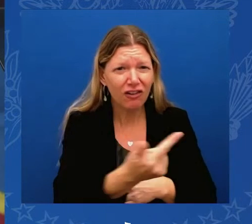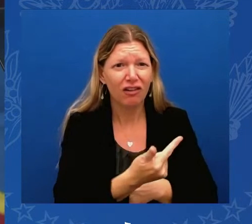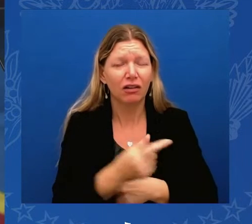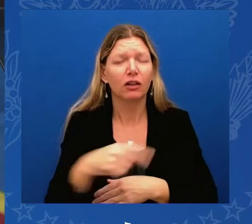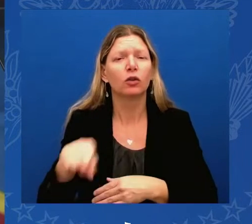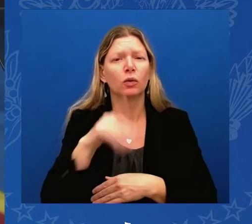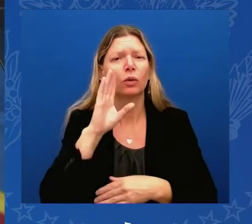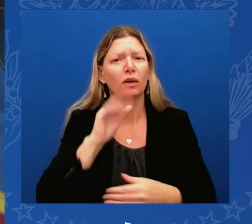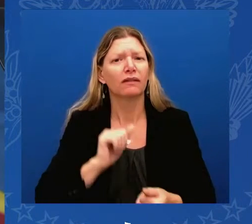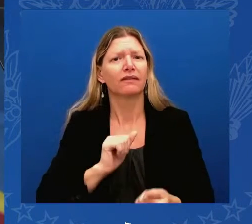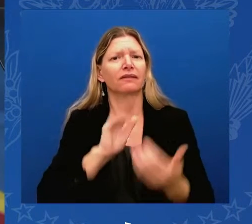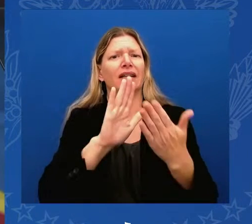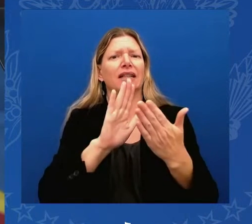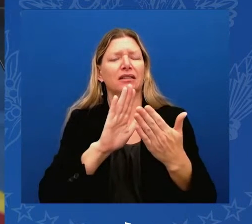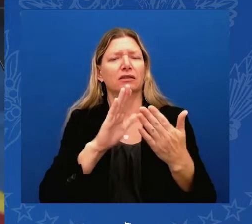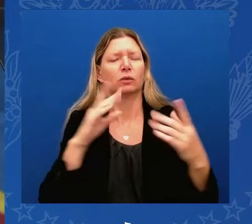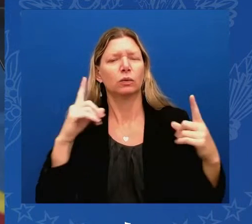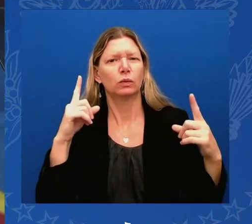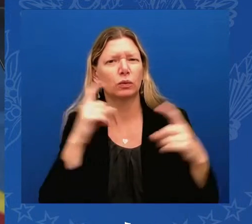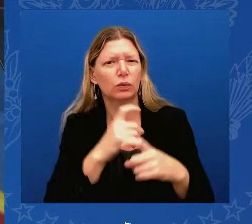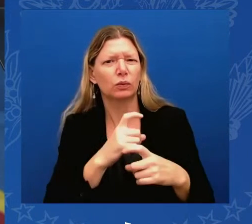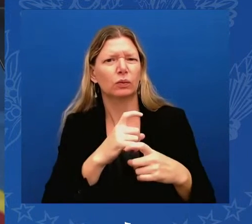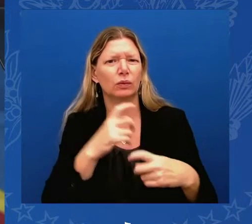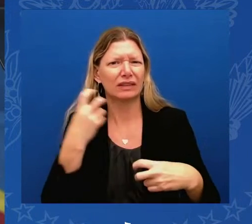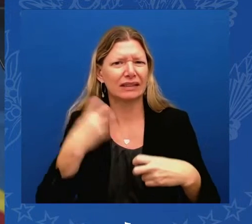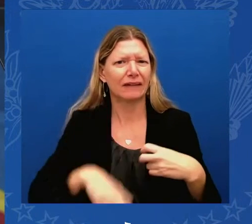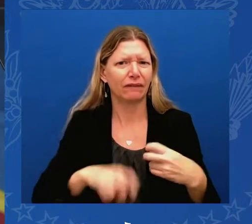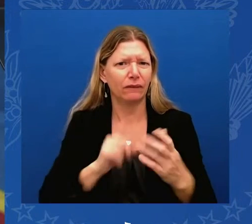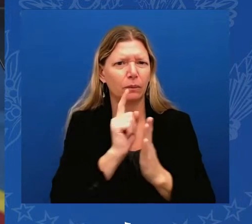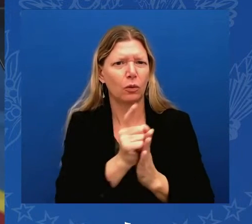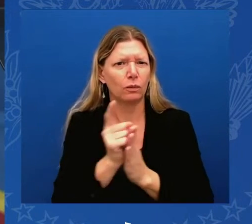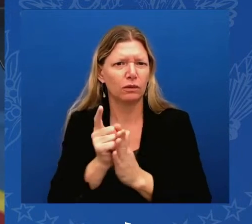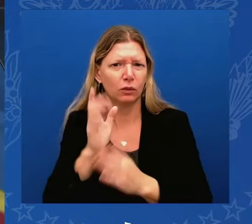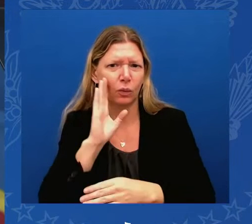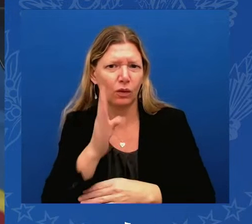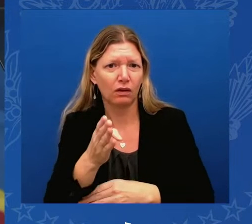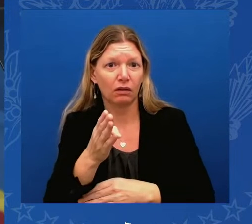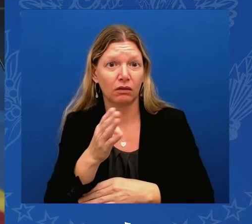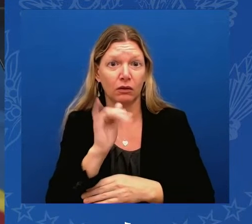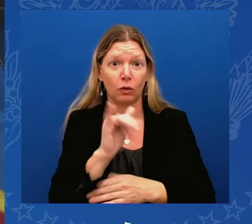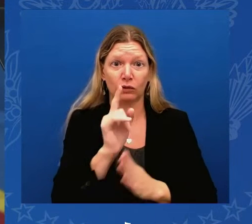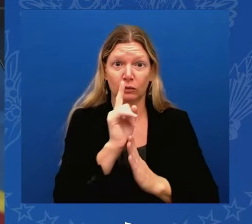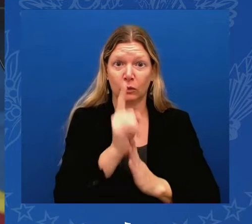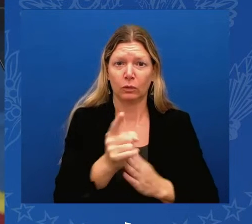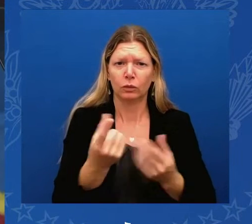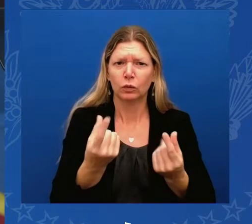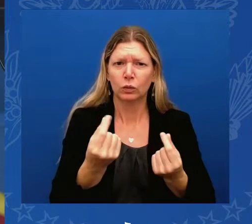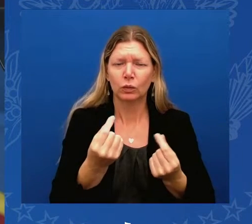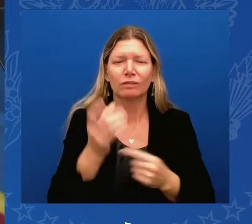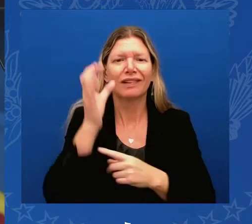but you'll have to decide, guided by knowledge, conviction, principle, and your own moral compass.